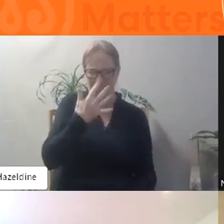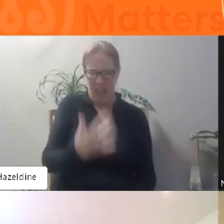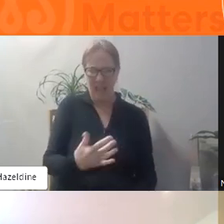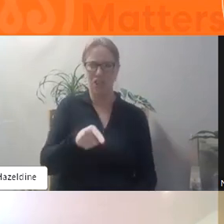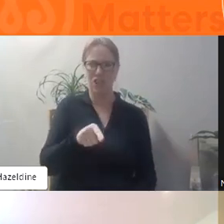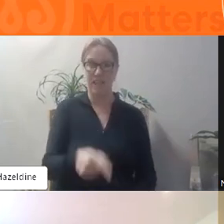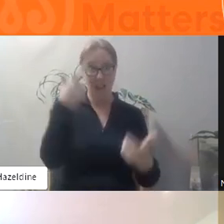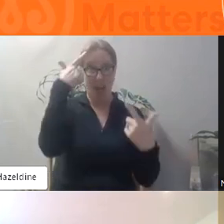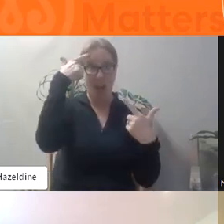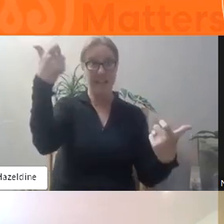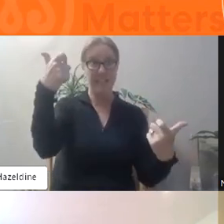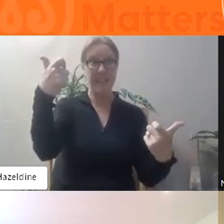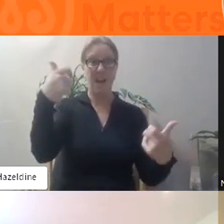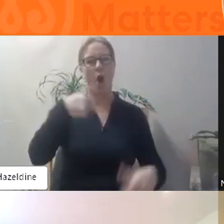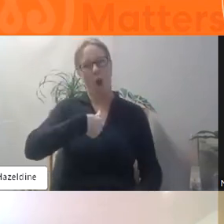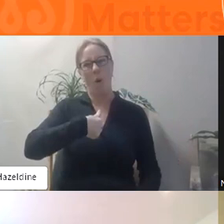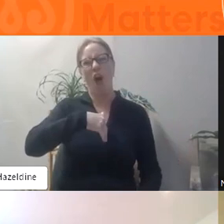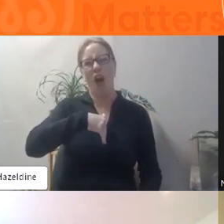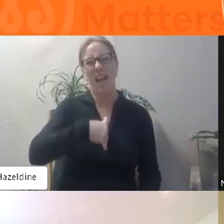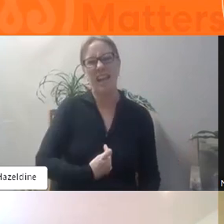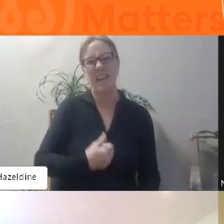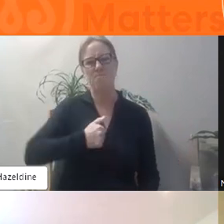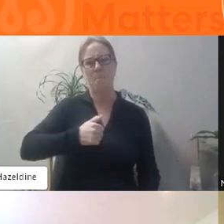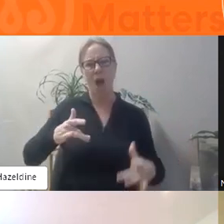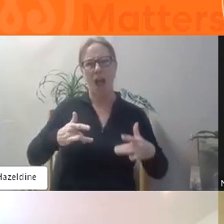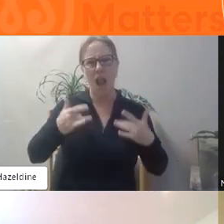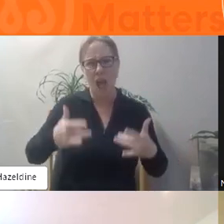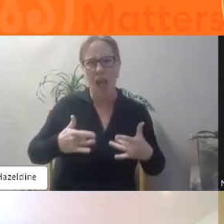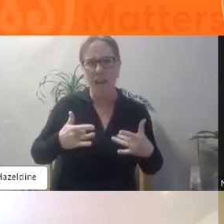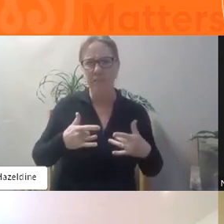idea that I needed to have my life resemble that of my non-disabled